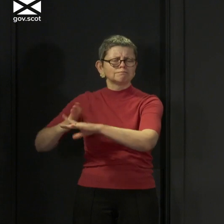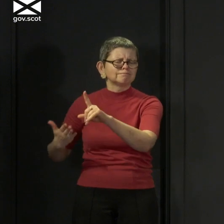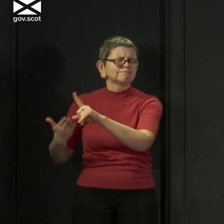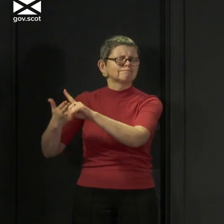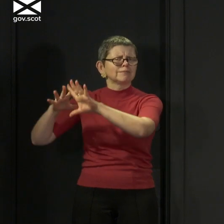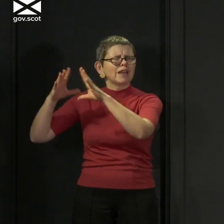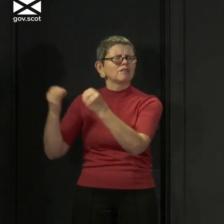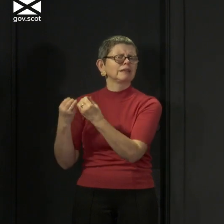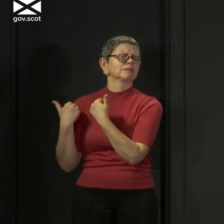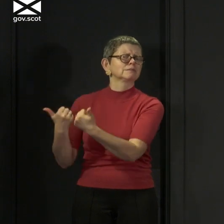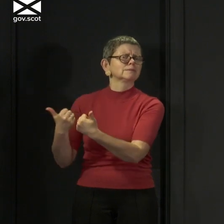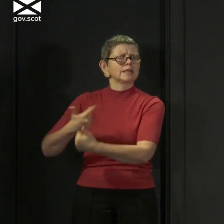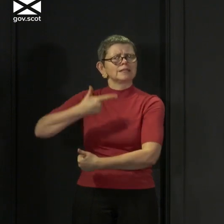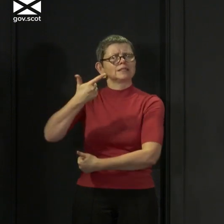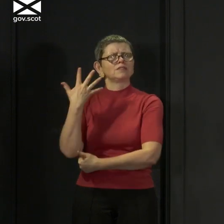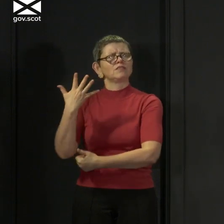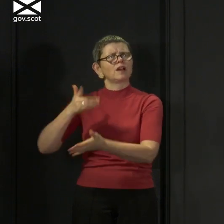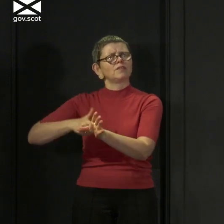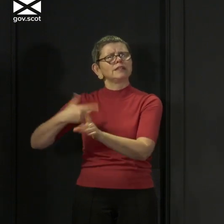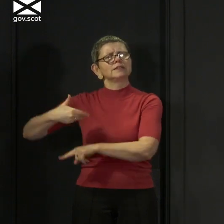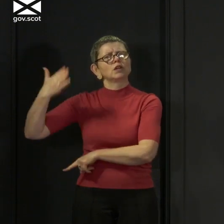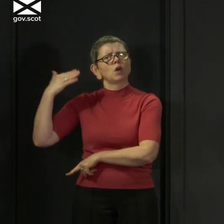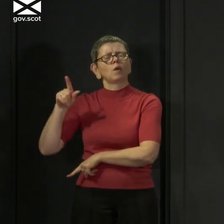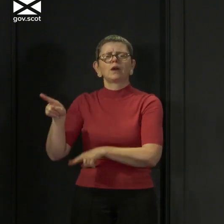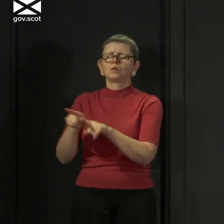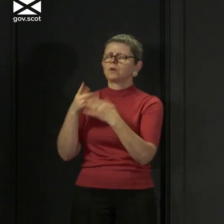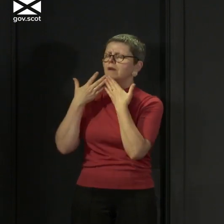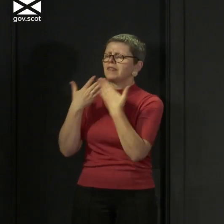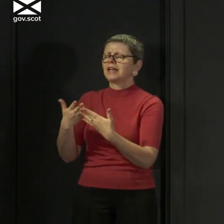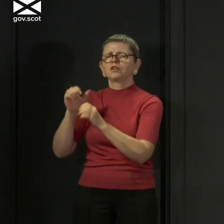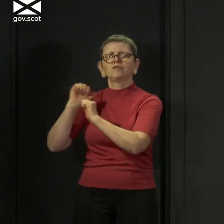ago, let us also thank them for the inspiration they give us today.